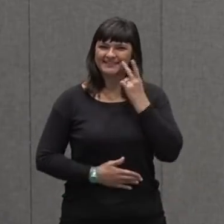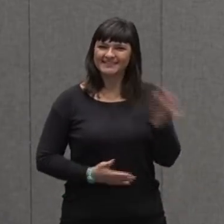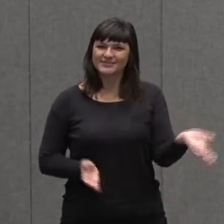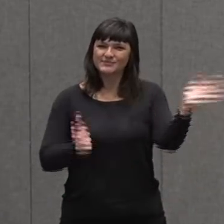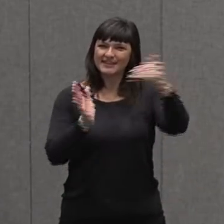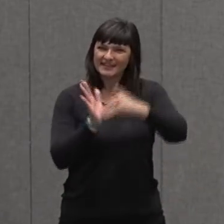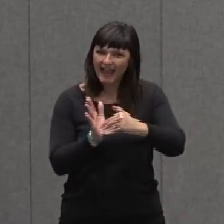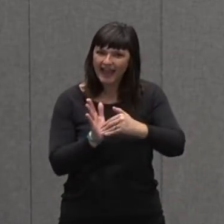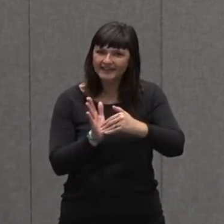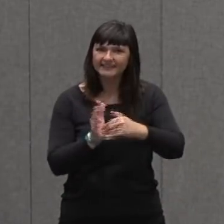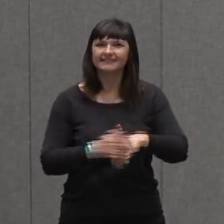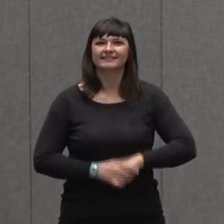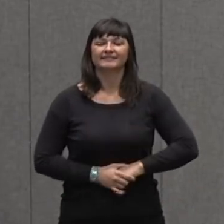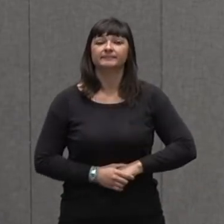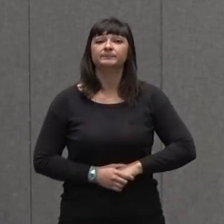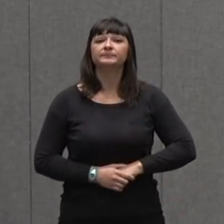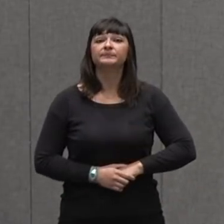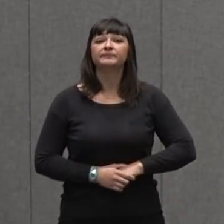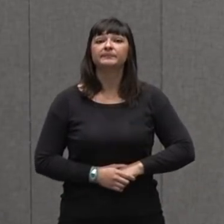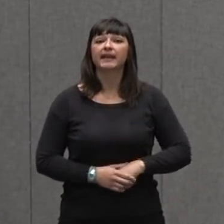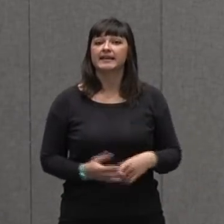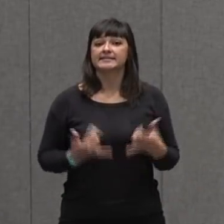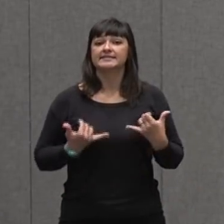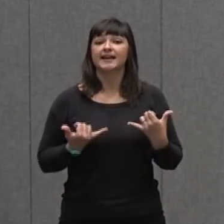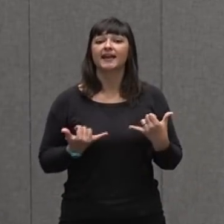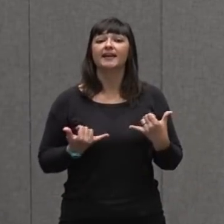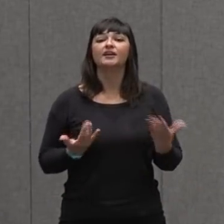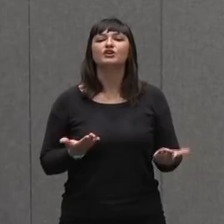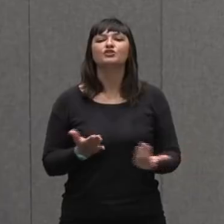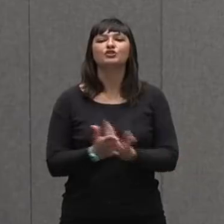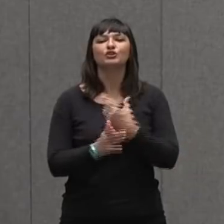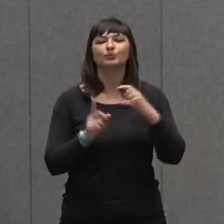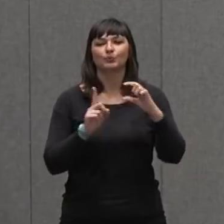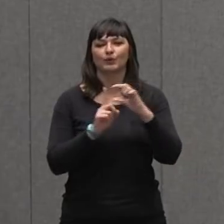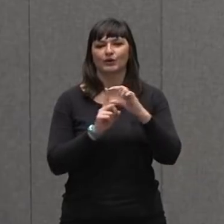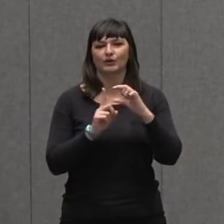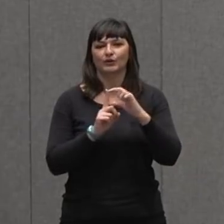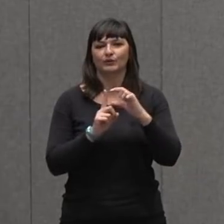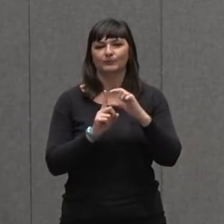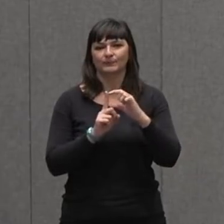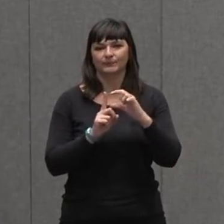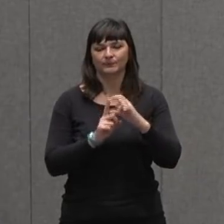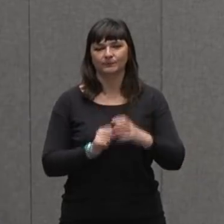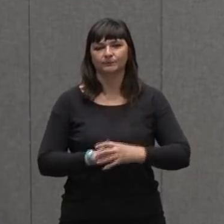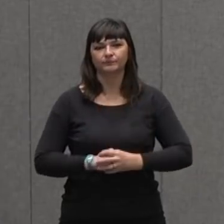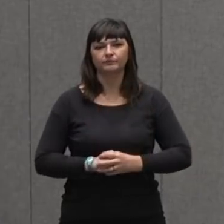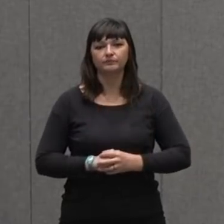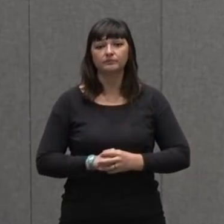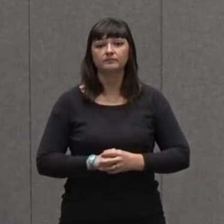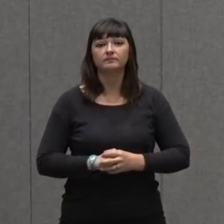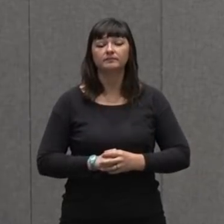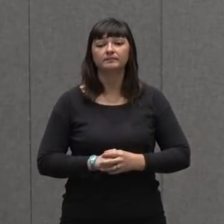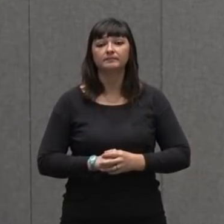Today we're going to be learning a new word of the day with me, and we're also going to be doing some fun work